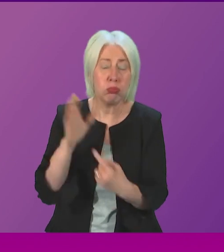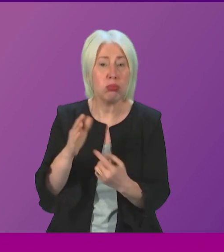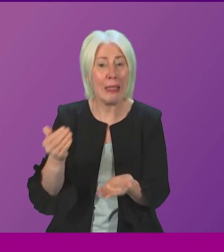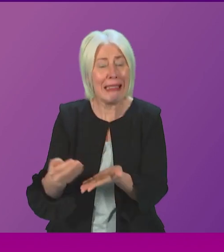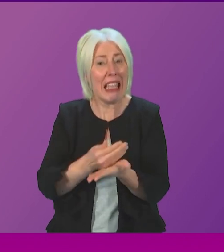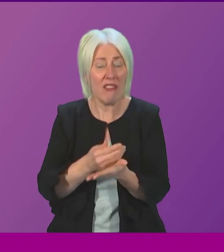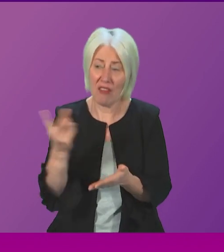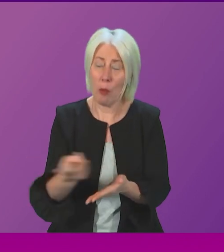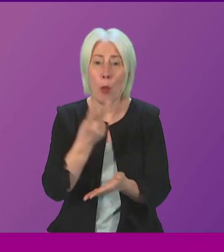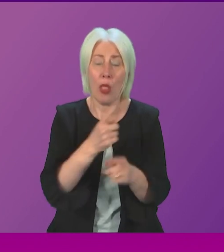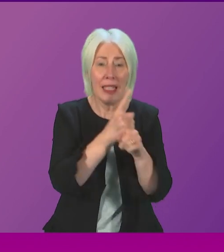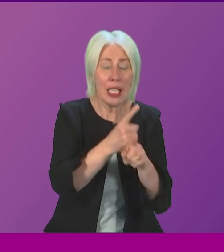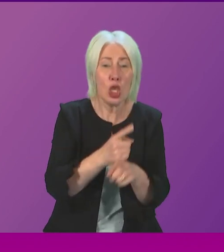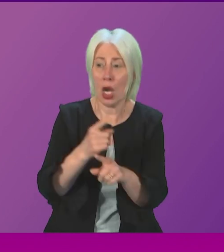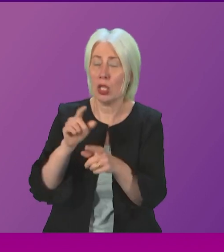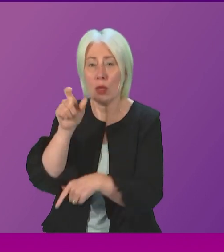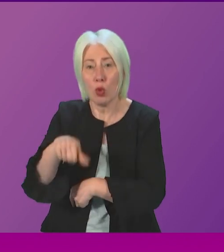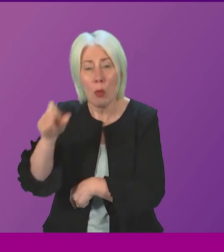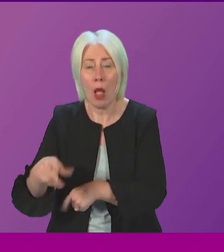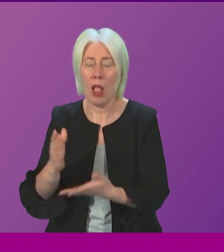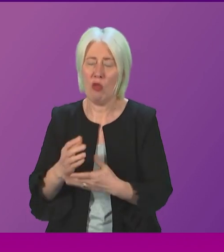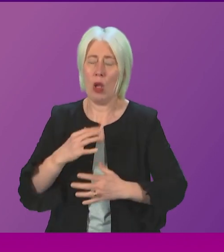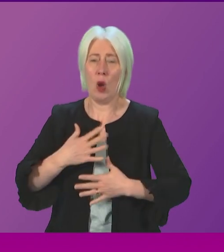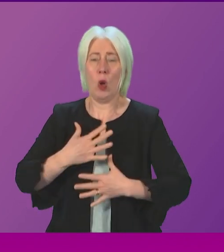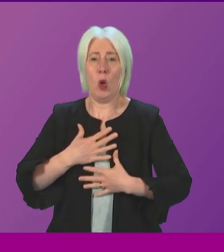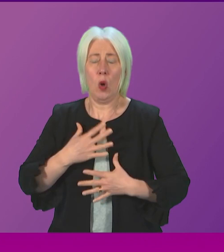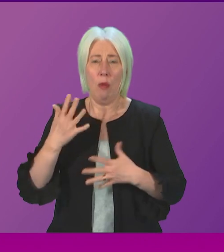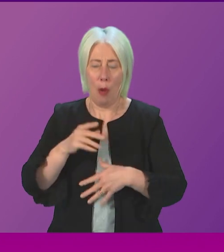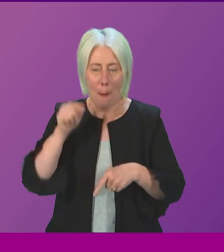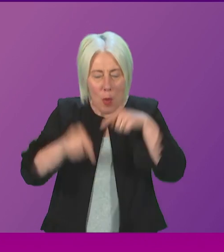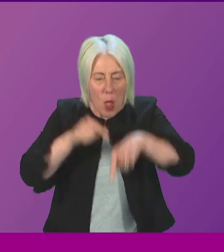and I am deeply concerned about the violent content involving bullying and violent attacks